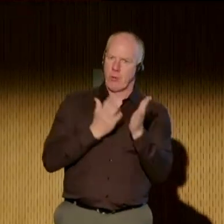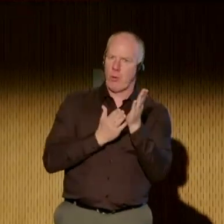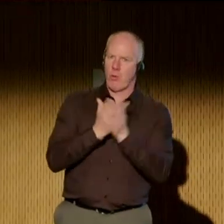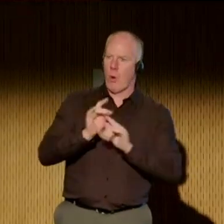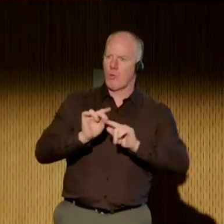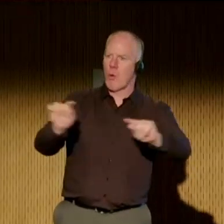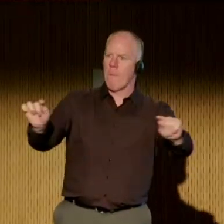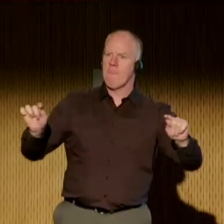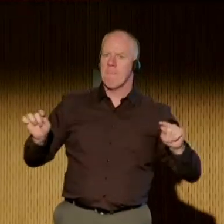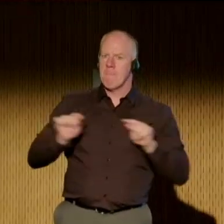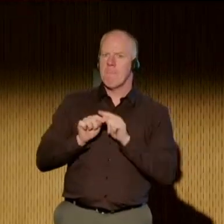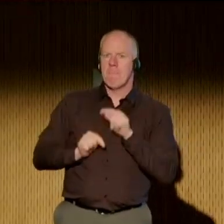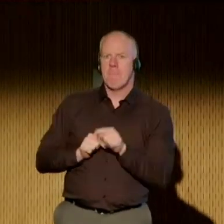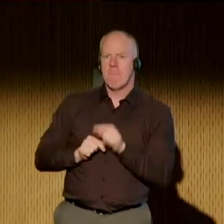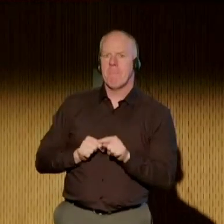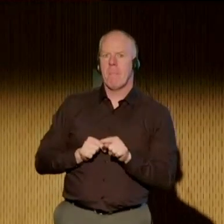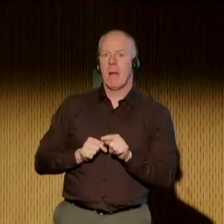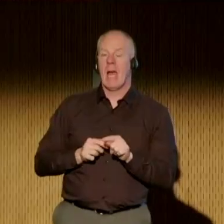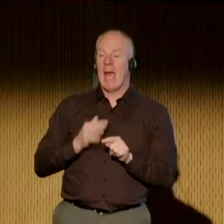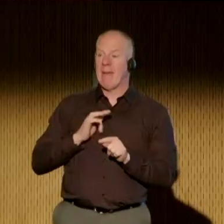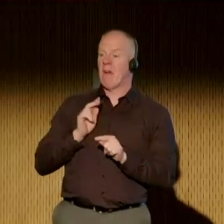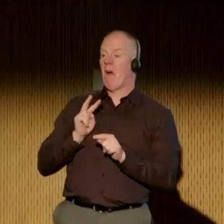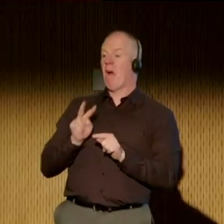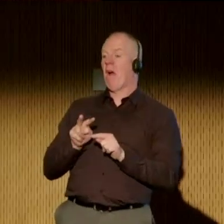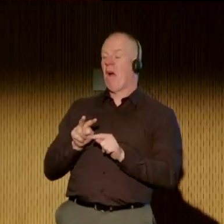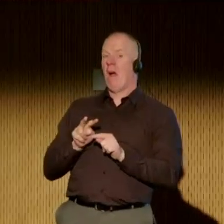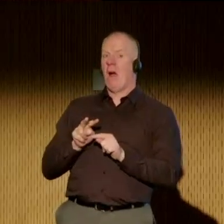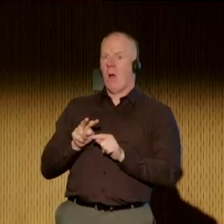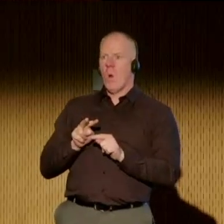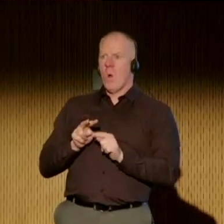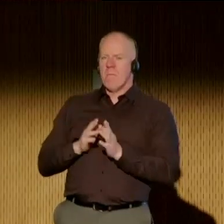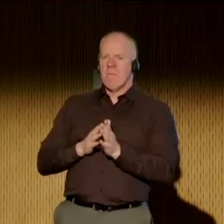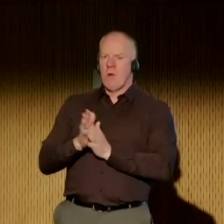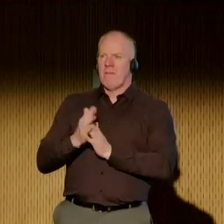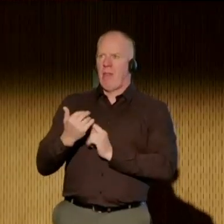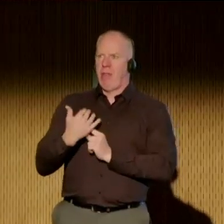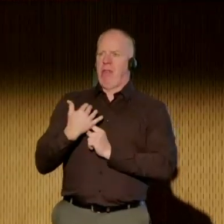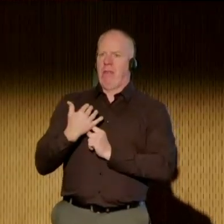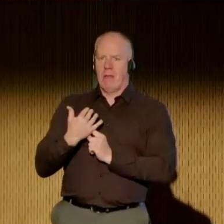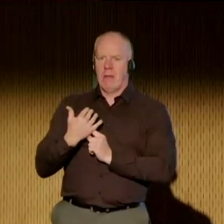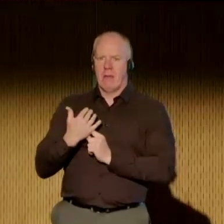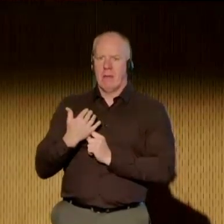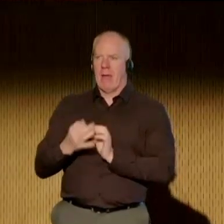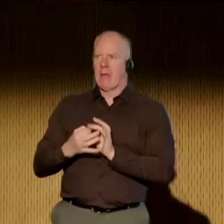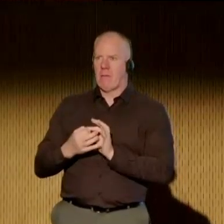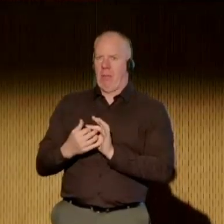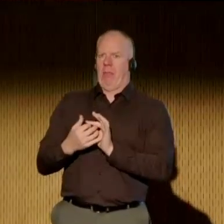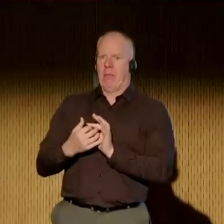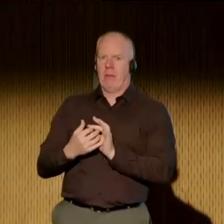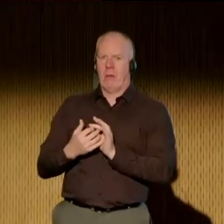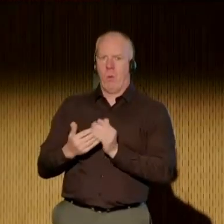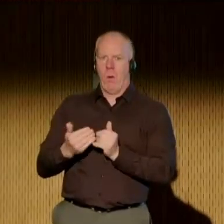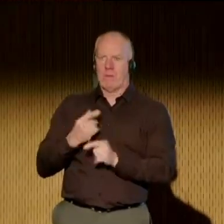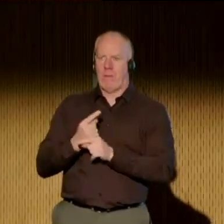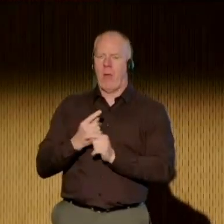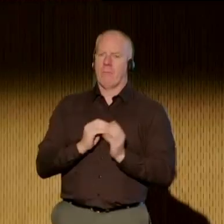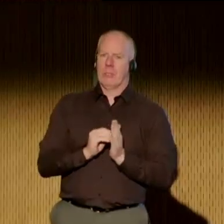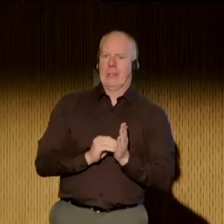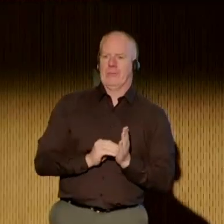maybe if they experience and an impact on their motivation, their engagement in the classes.